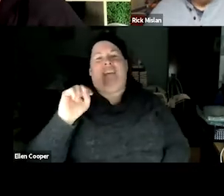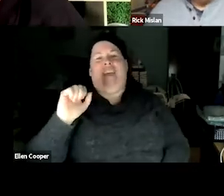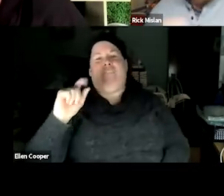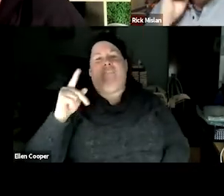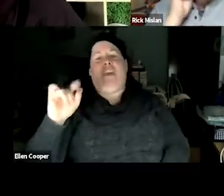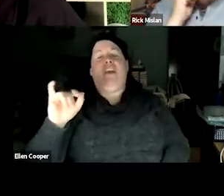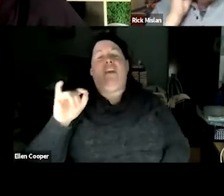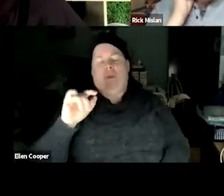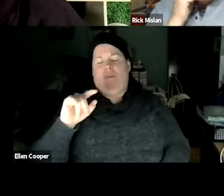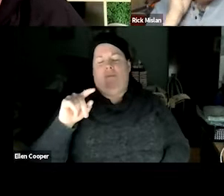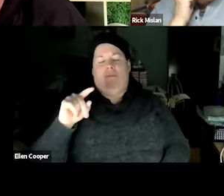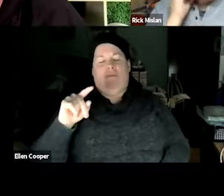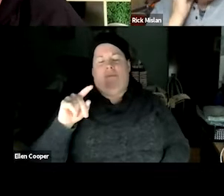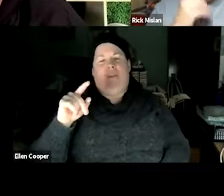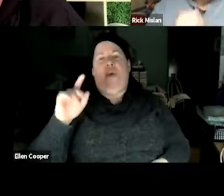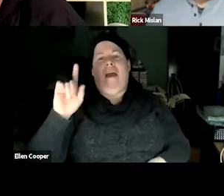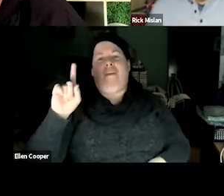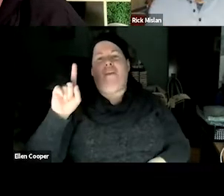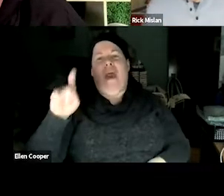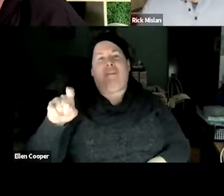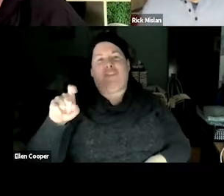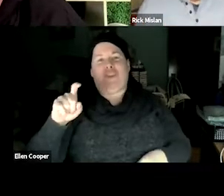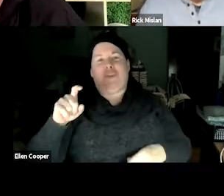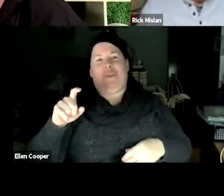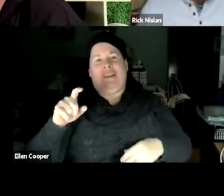his worst moments in the social engineering village at DEF CON.